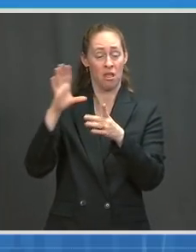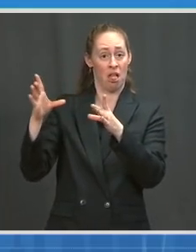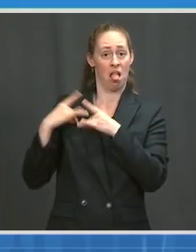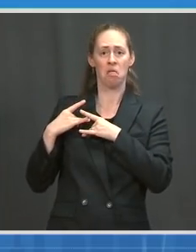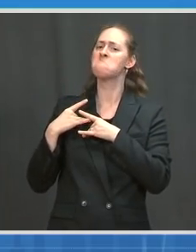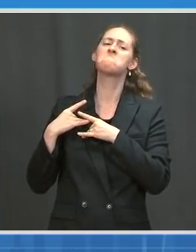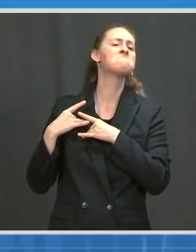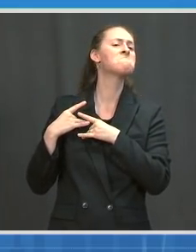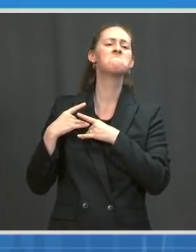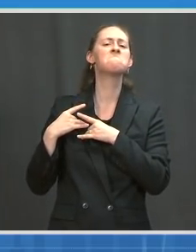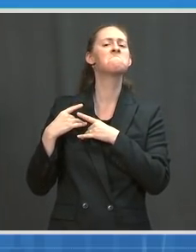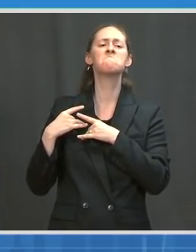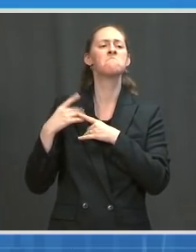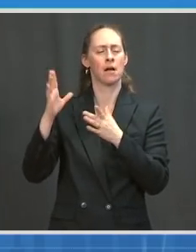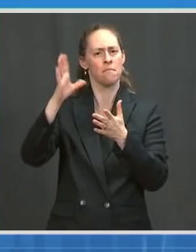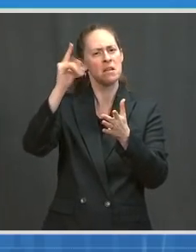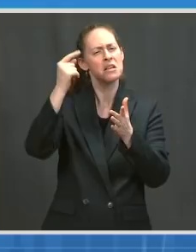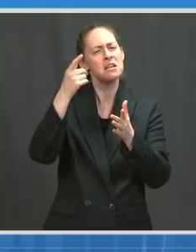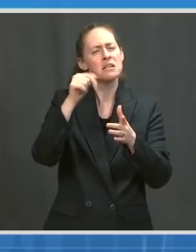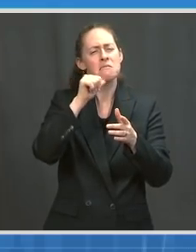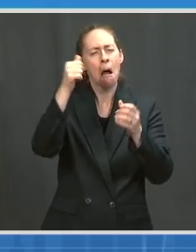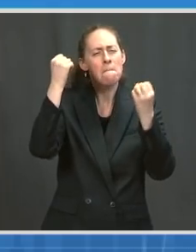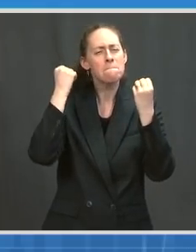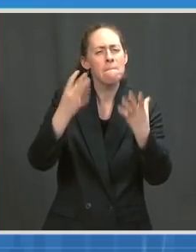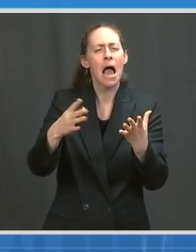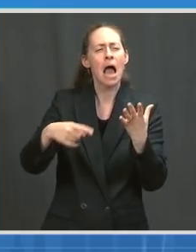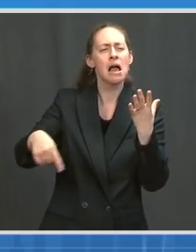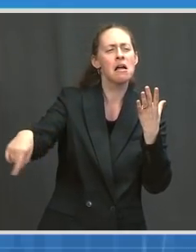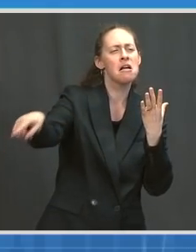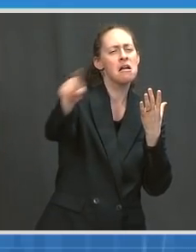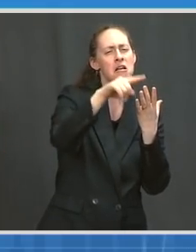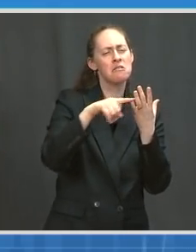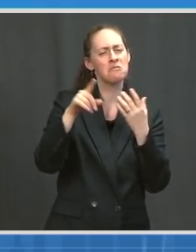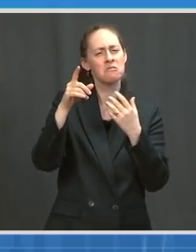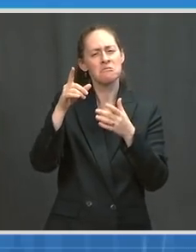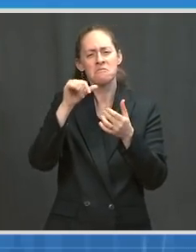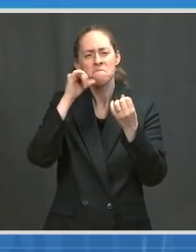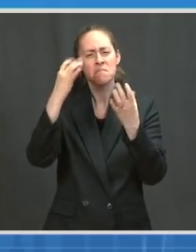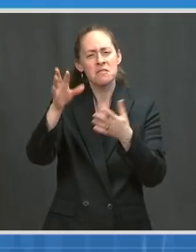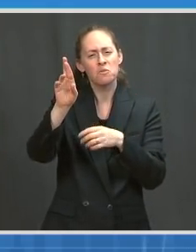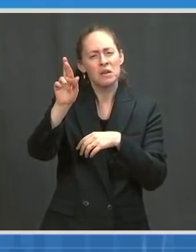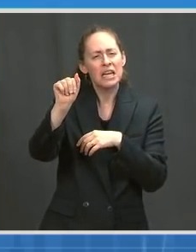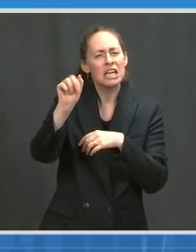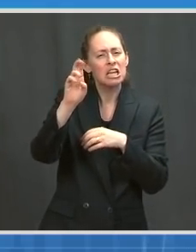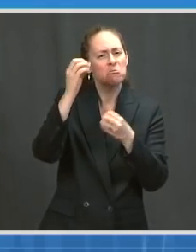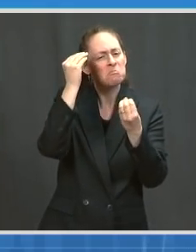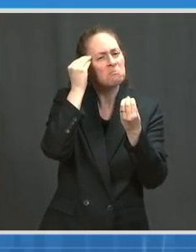Vaccination in people previously infected significantly boosts the immune response and likely,